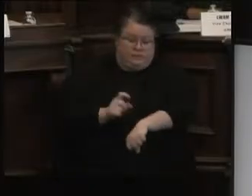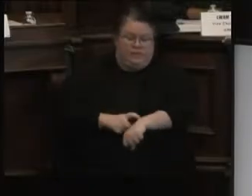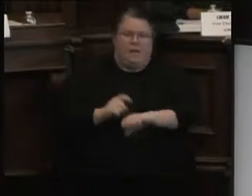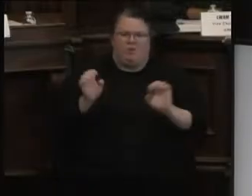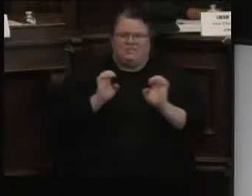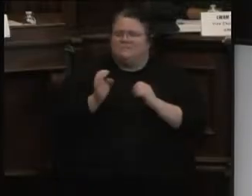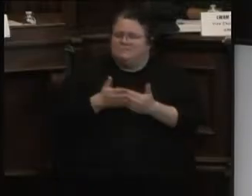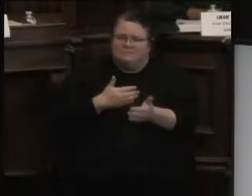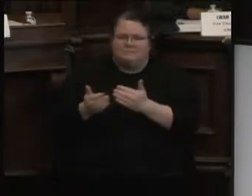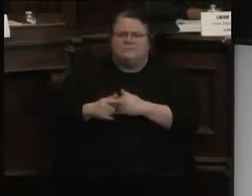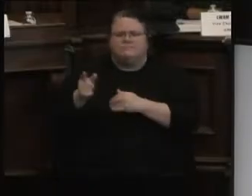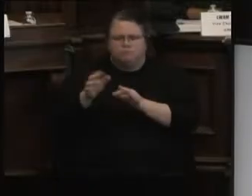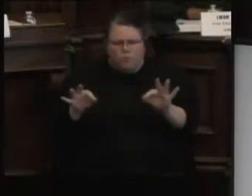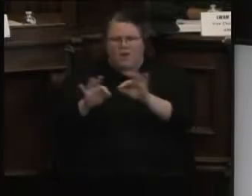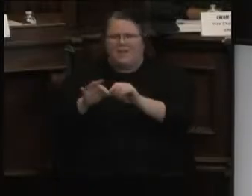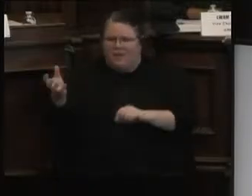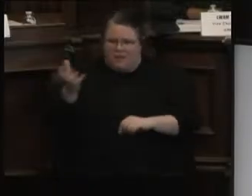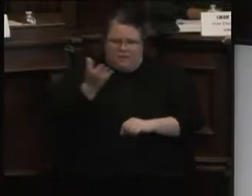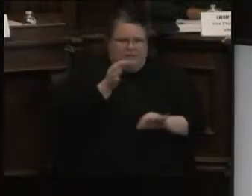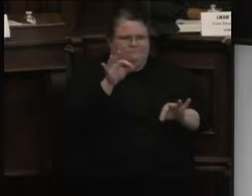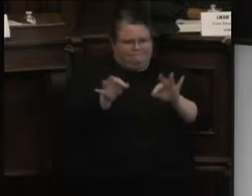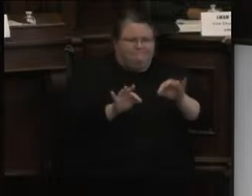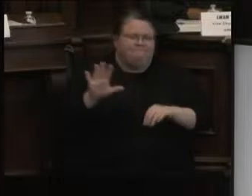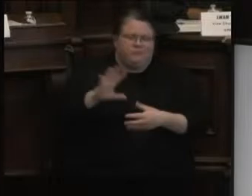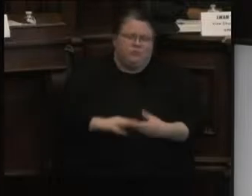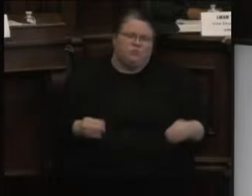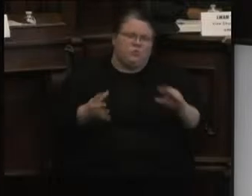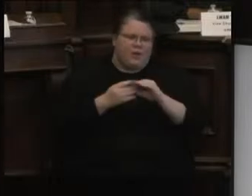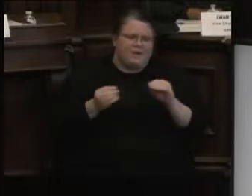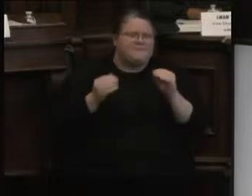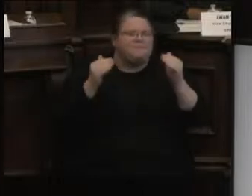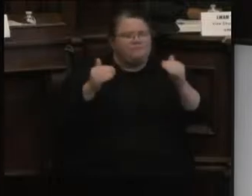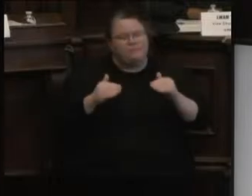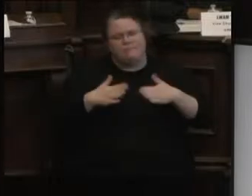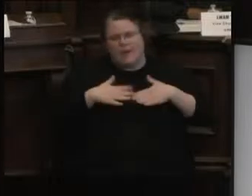height of rudeness not to. But